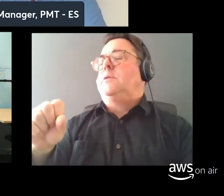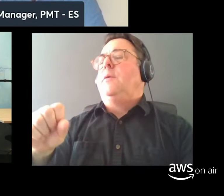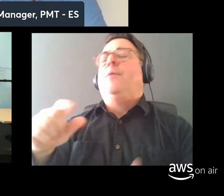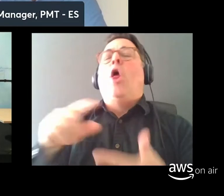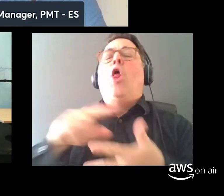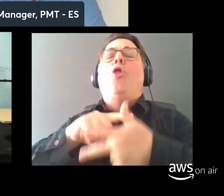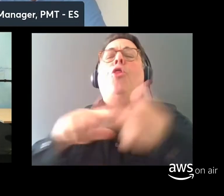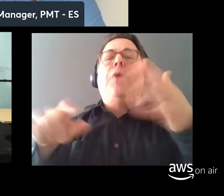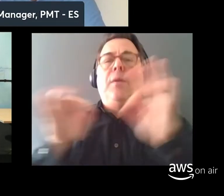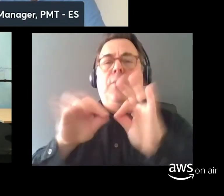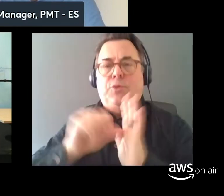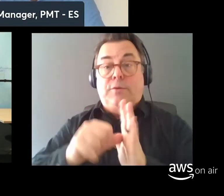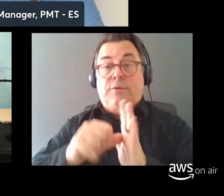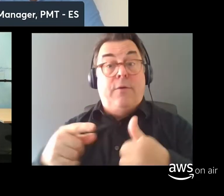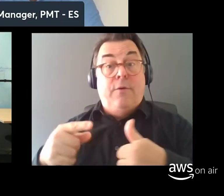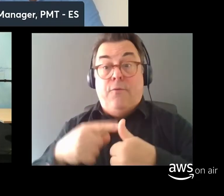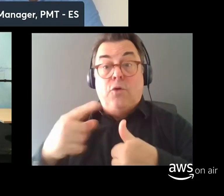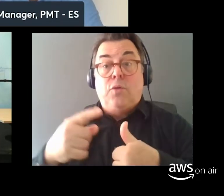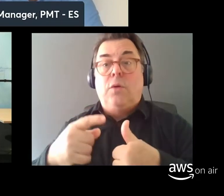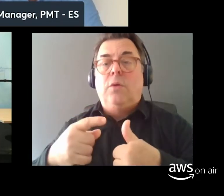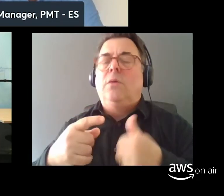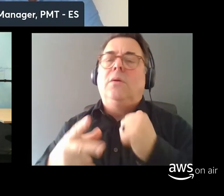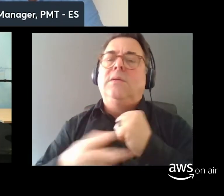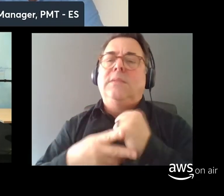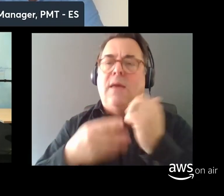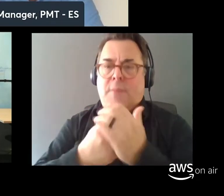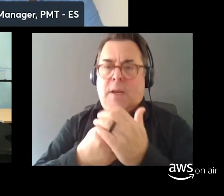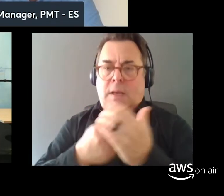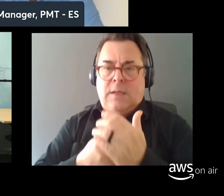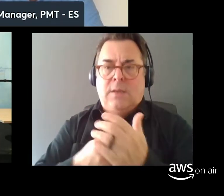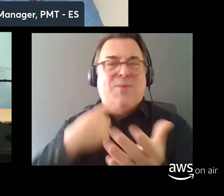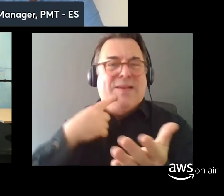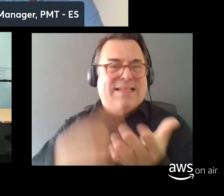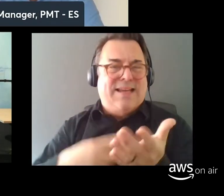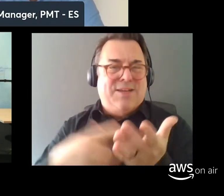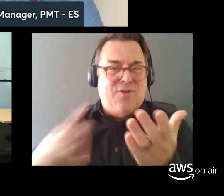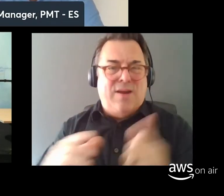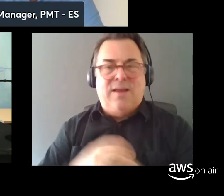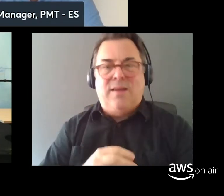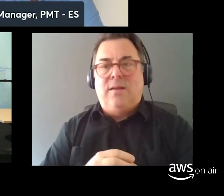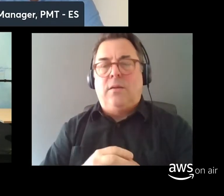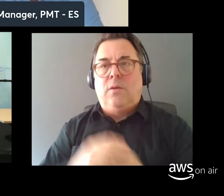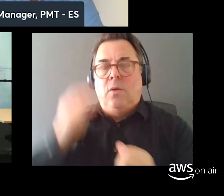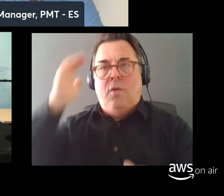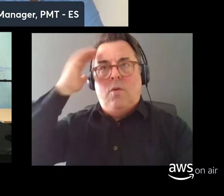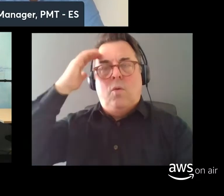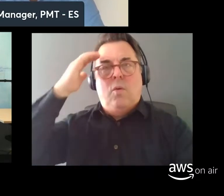The first piece is just the cost-efficiency of it. We talked about it. You no longer have to worry about managing your database capacity.